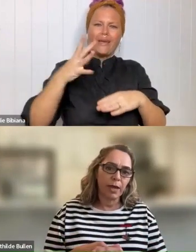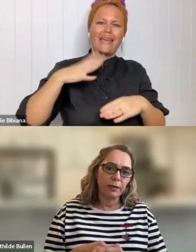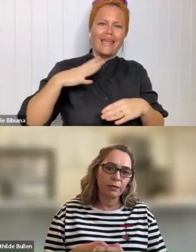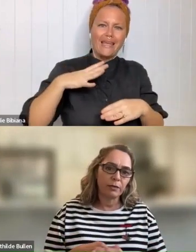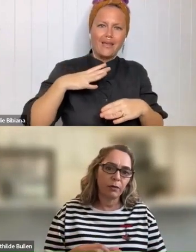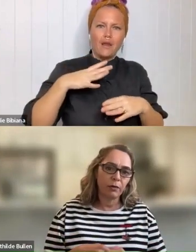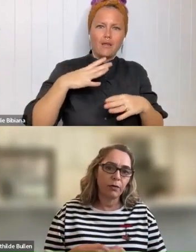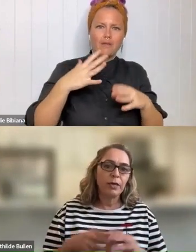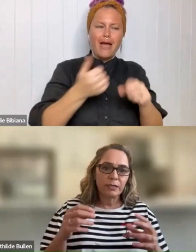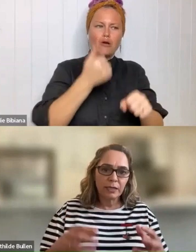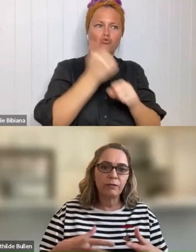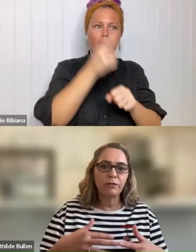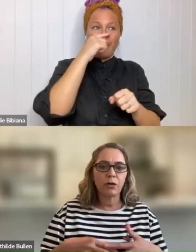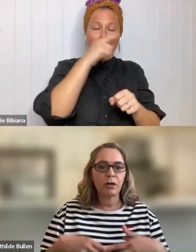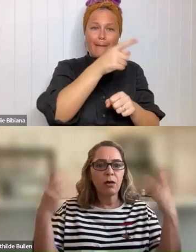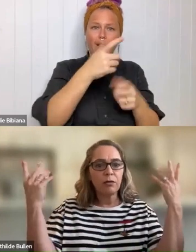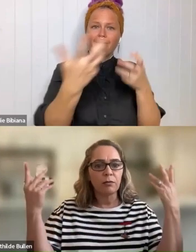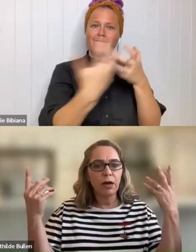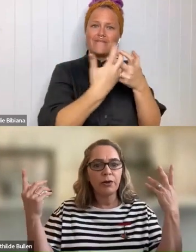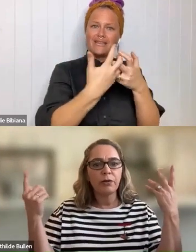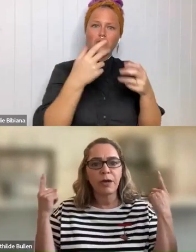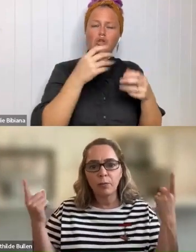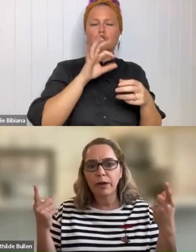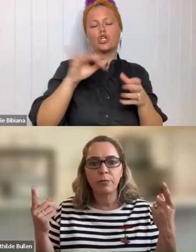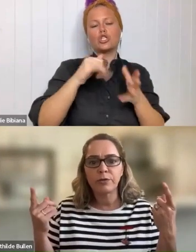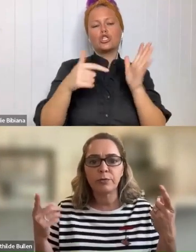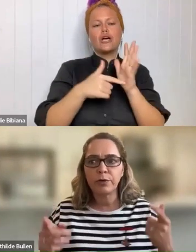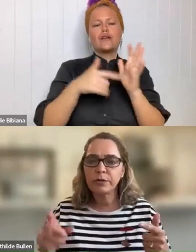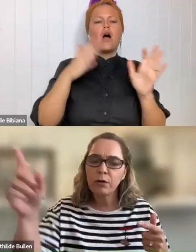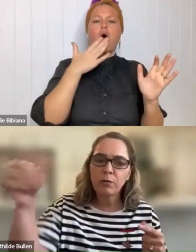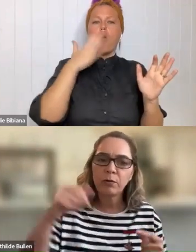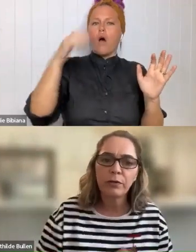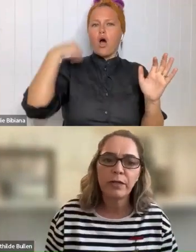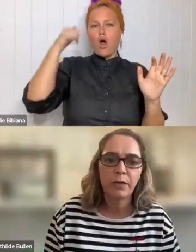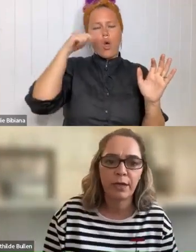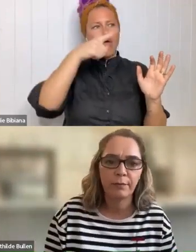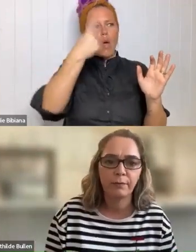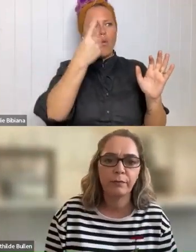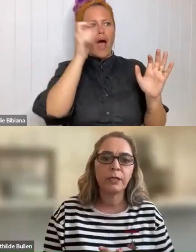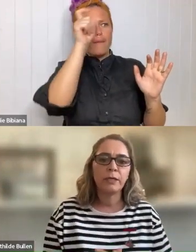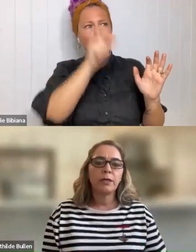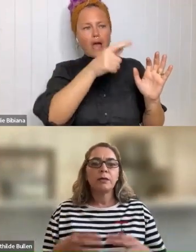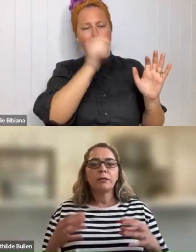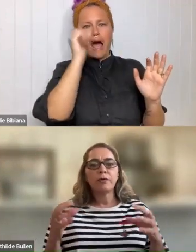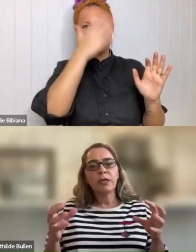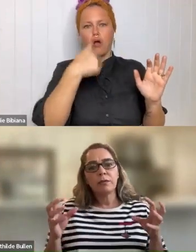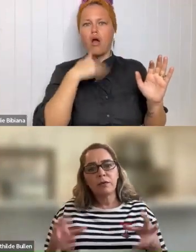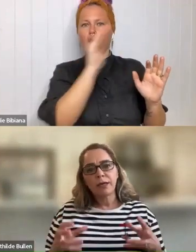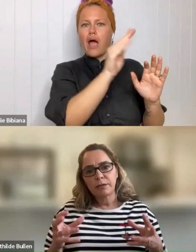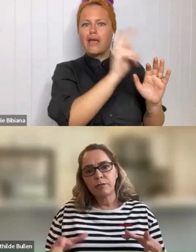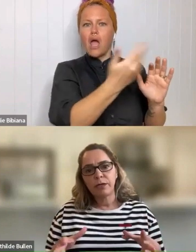that. So instead of just going oh, I know that one Aboriginal person, I'll call on them again. So I think that's really